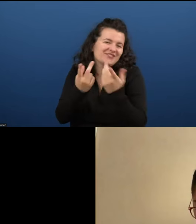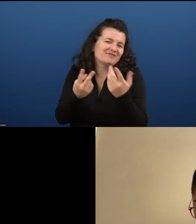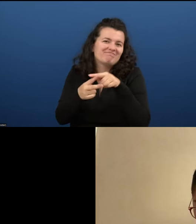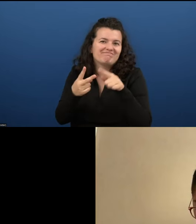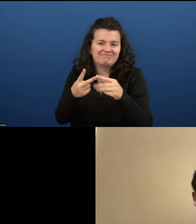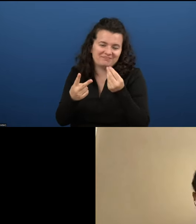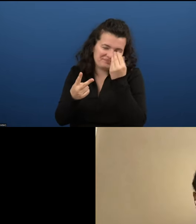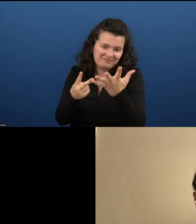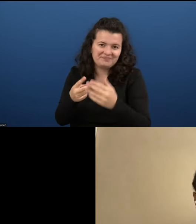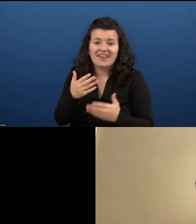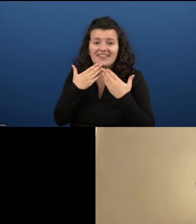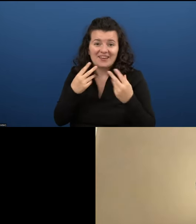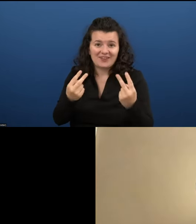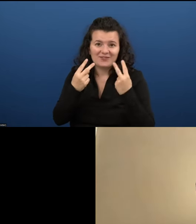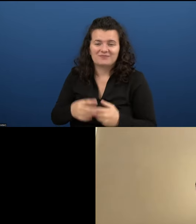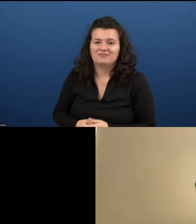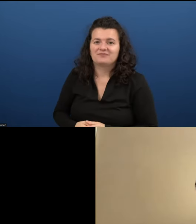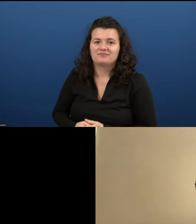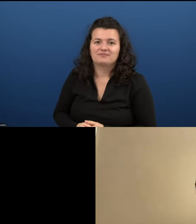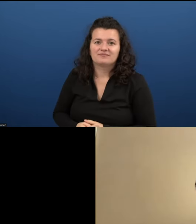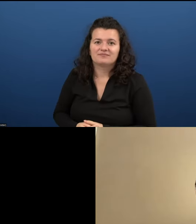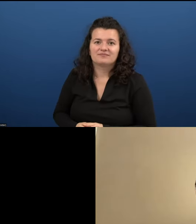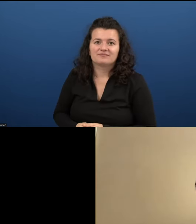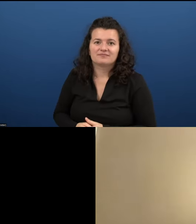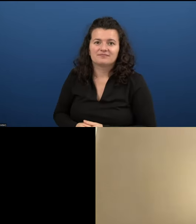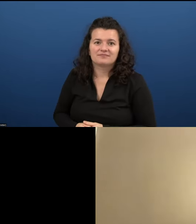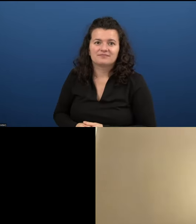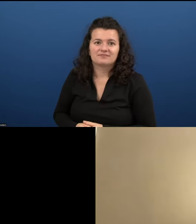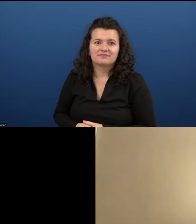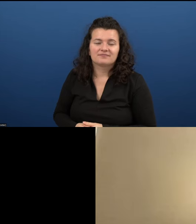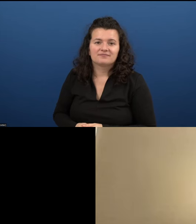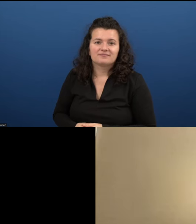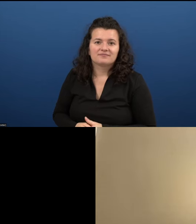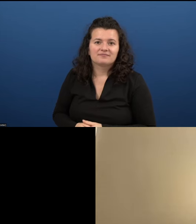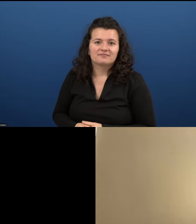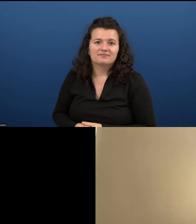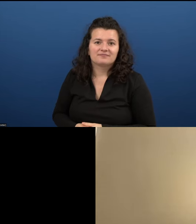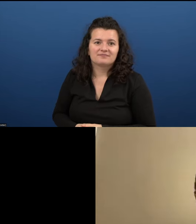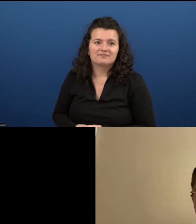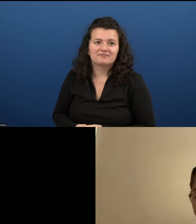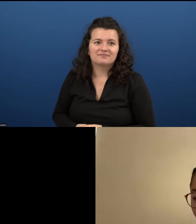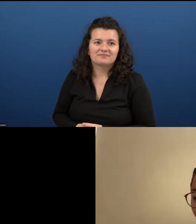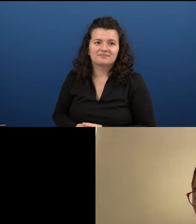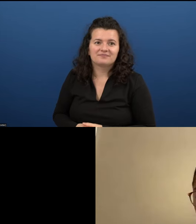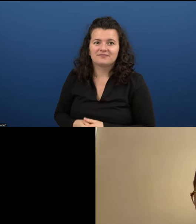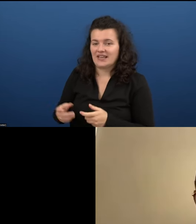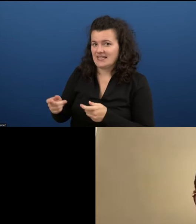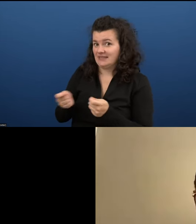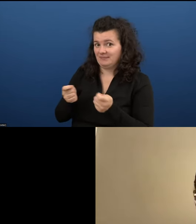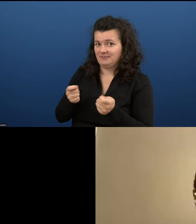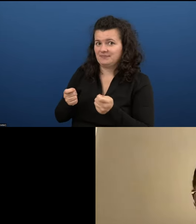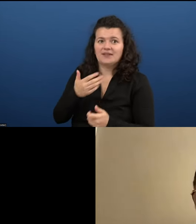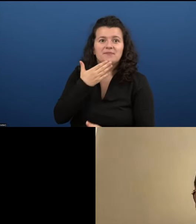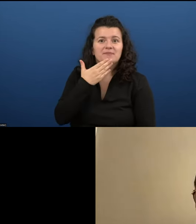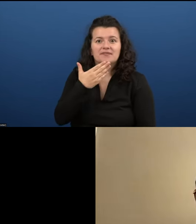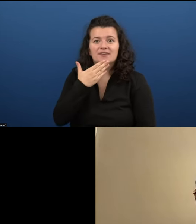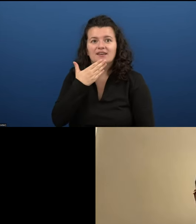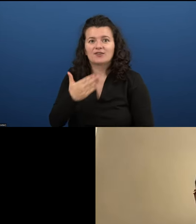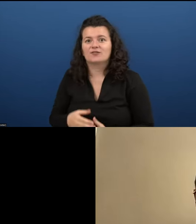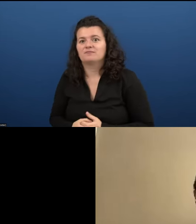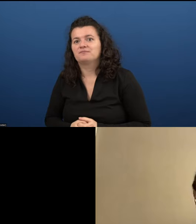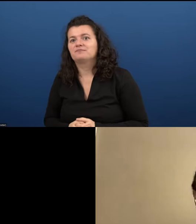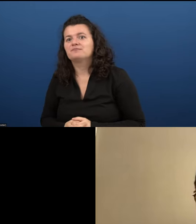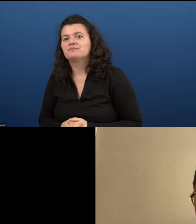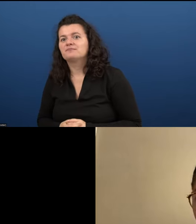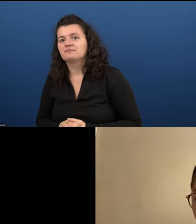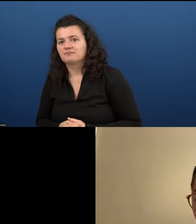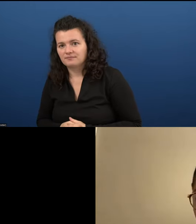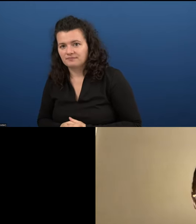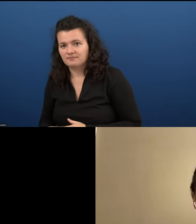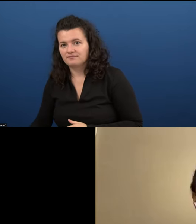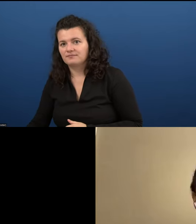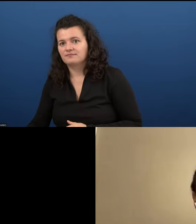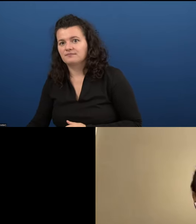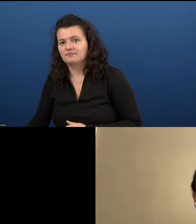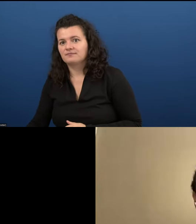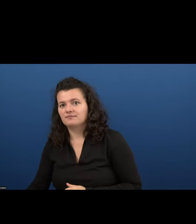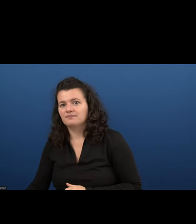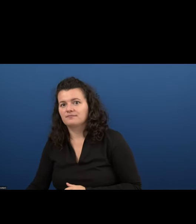15:27:22 See, Molly's boss a result assume present there is nothing else to do the work